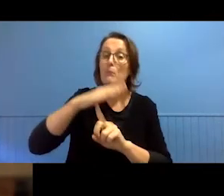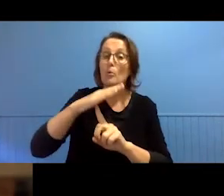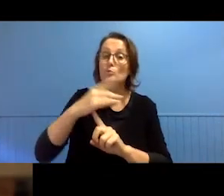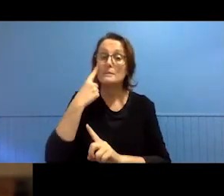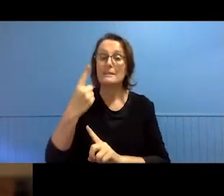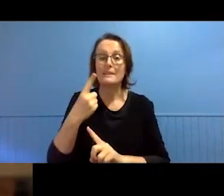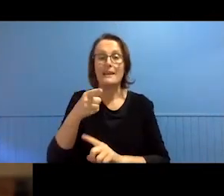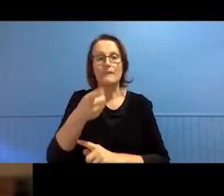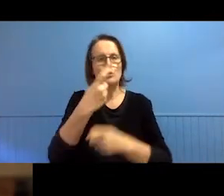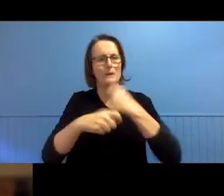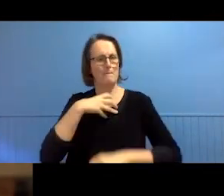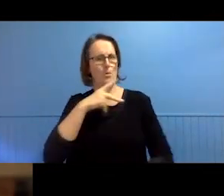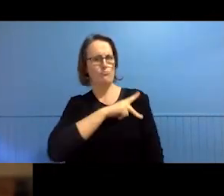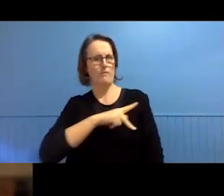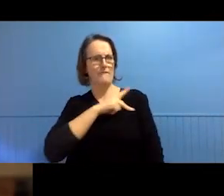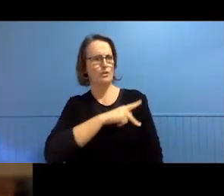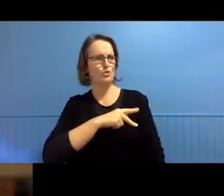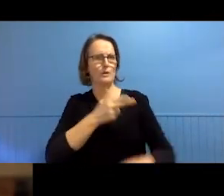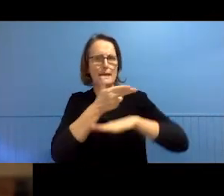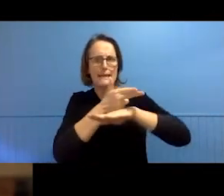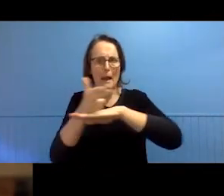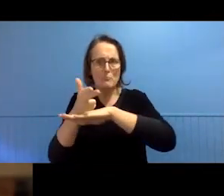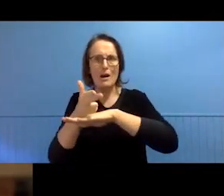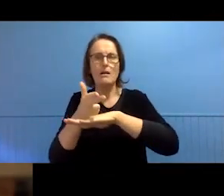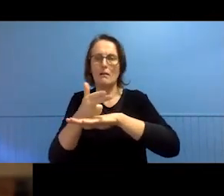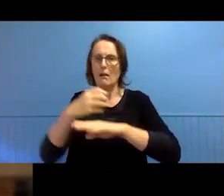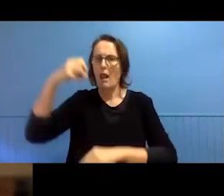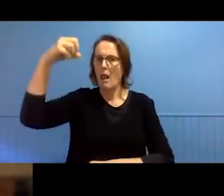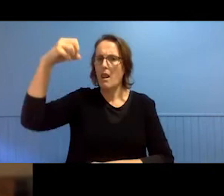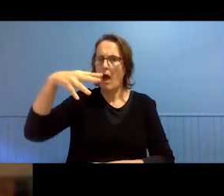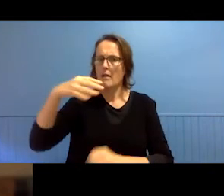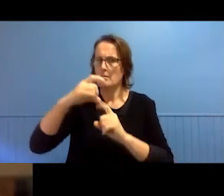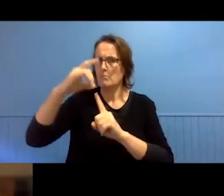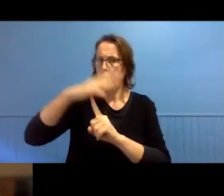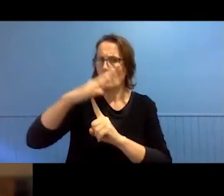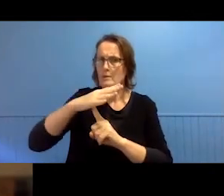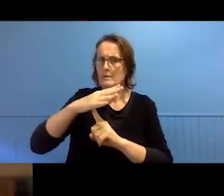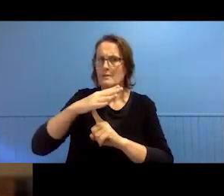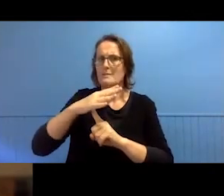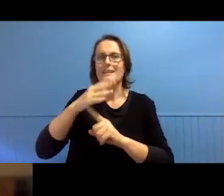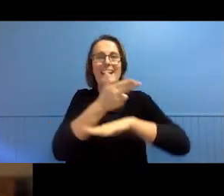more professional camera gear, the lighting becomes so much more important because the camera needs bright light in order for its to do